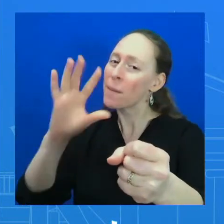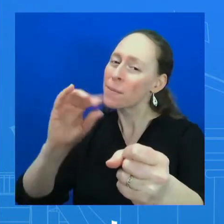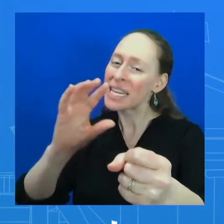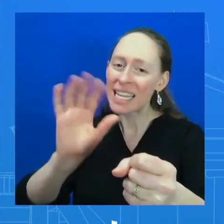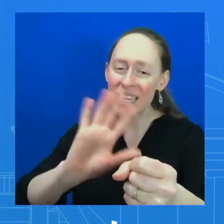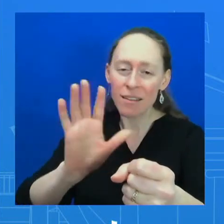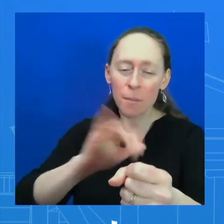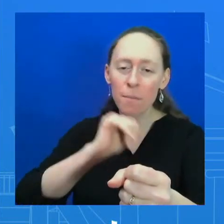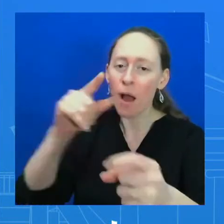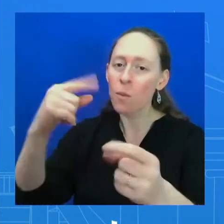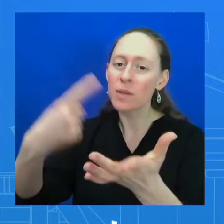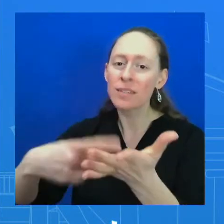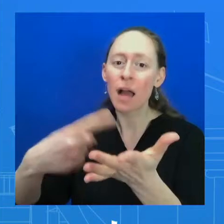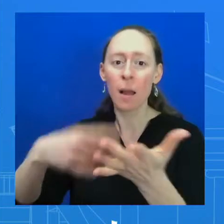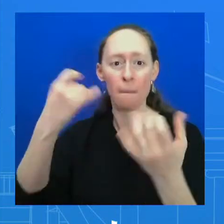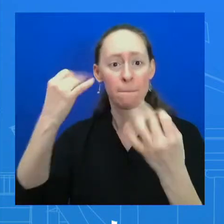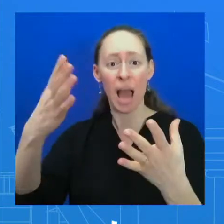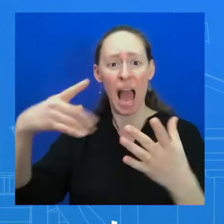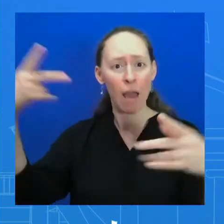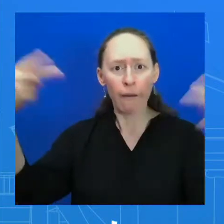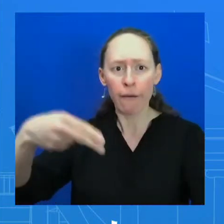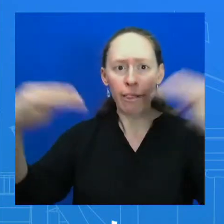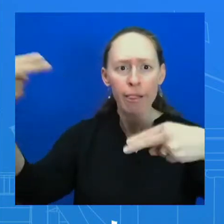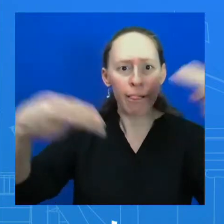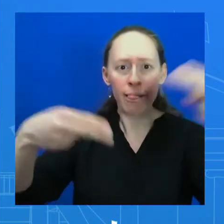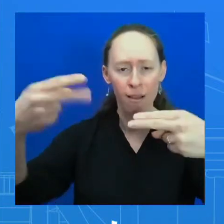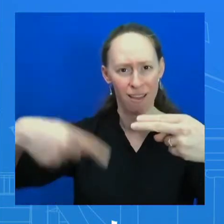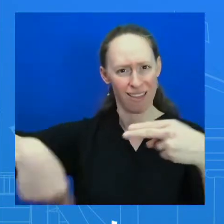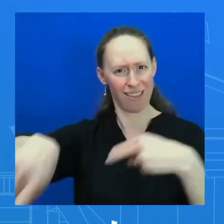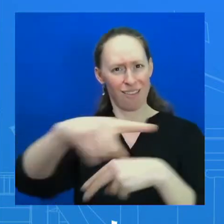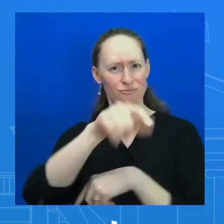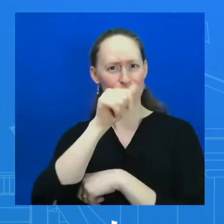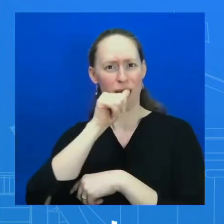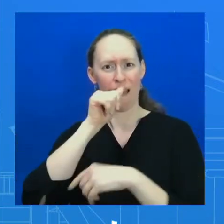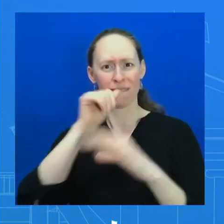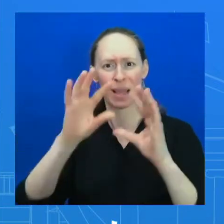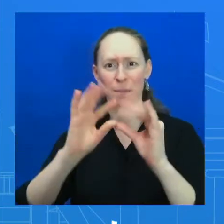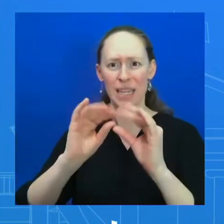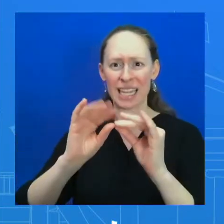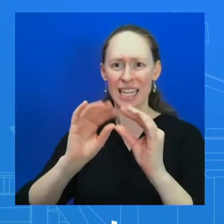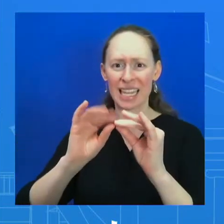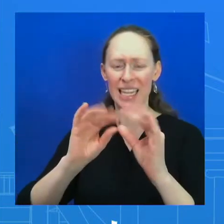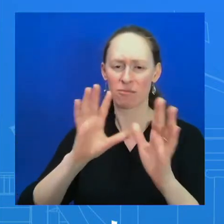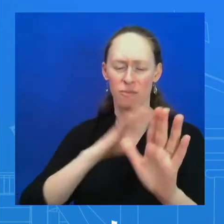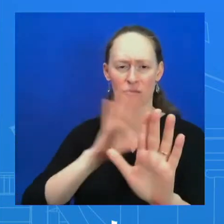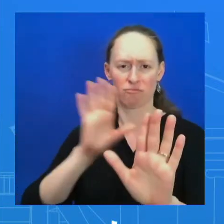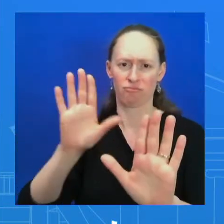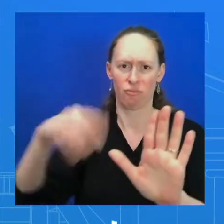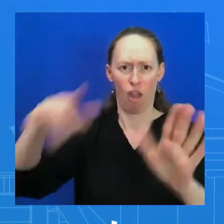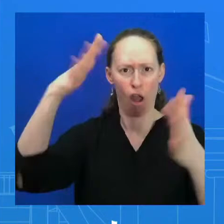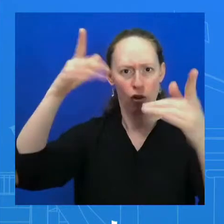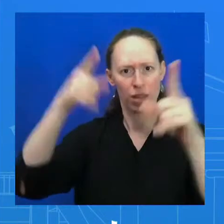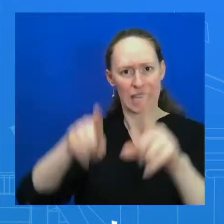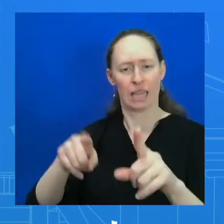all of them, truly, who attended wanted to -- this to be private. We're going to keep -- we're going to keep our side to this -- our side of the promise.